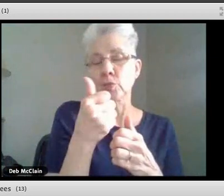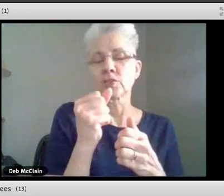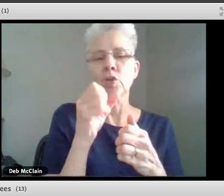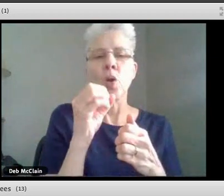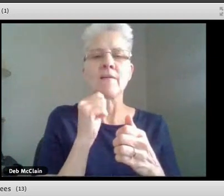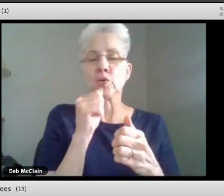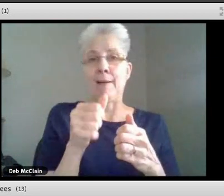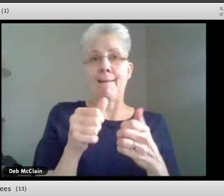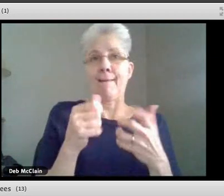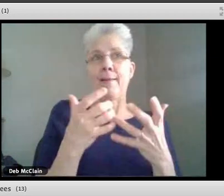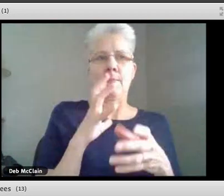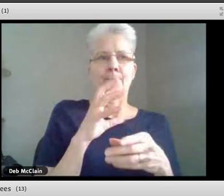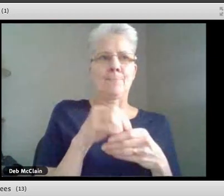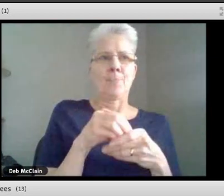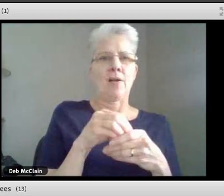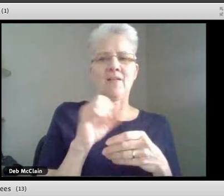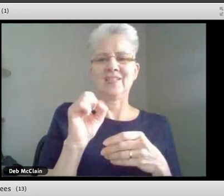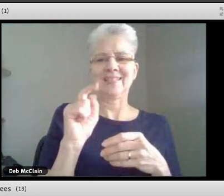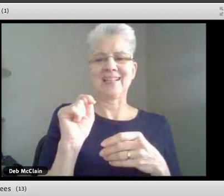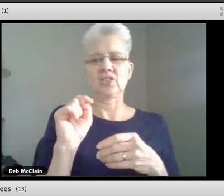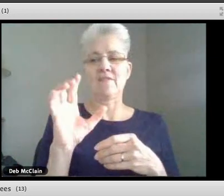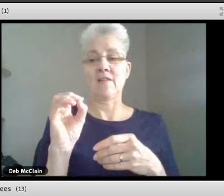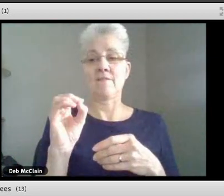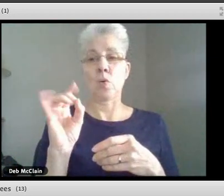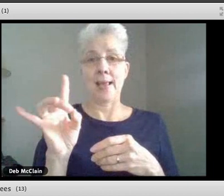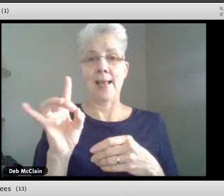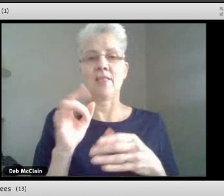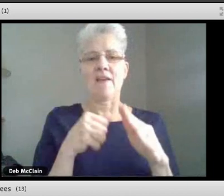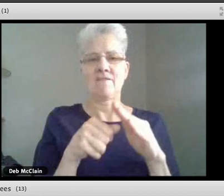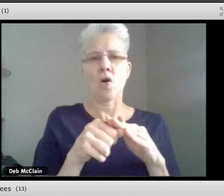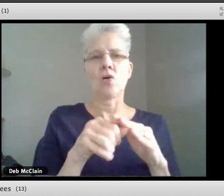you may fall under Section 504. So, again, it's the right thing to do,